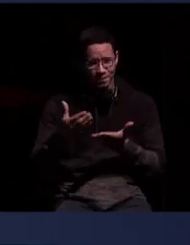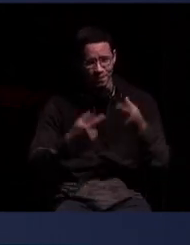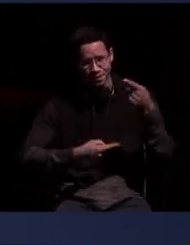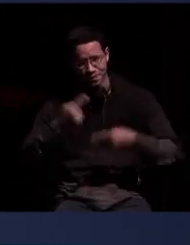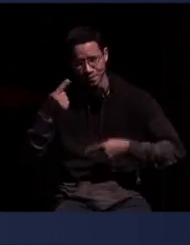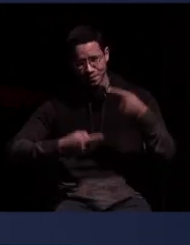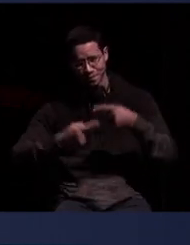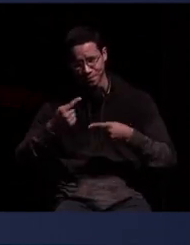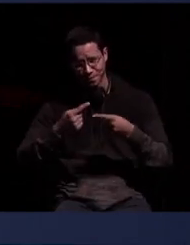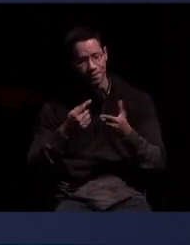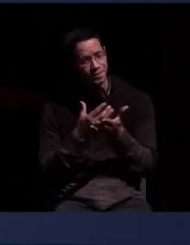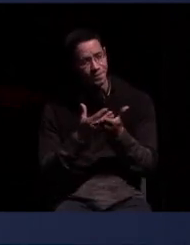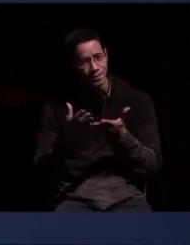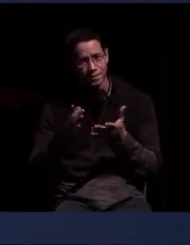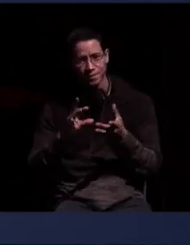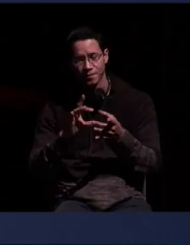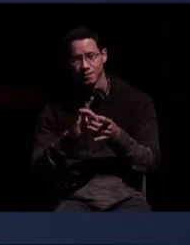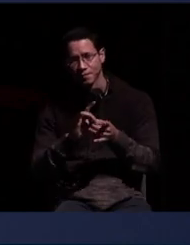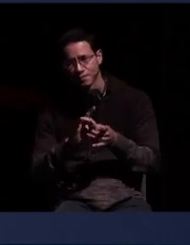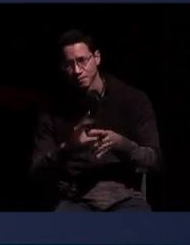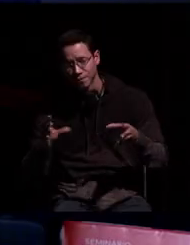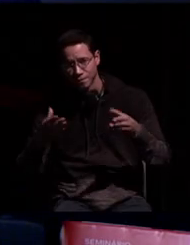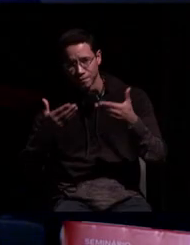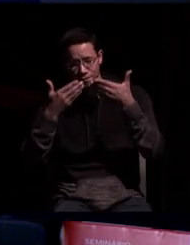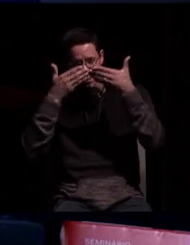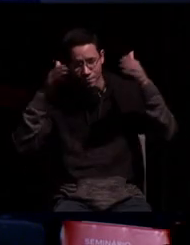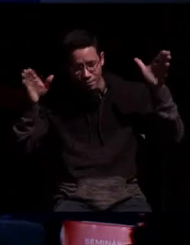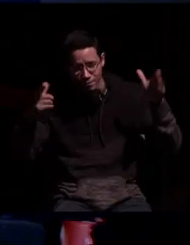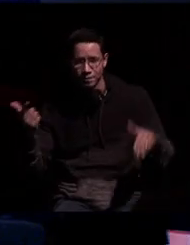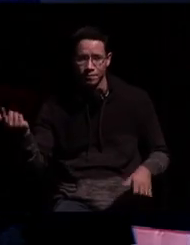for removing the veil of the discussion.